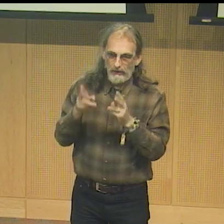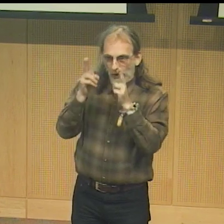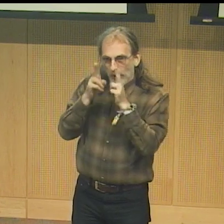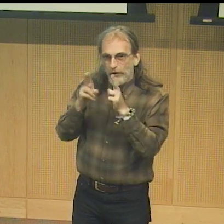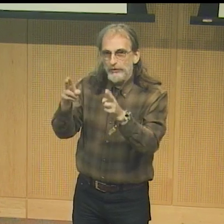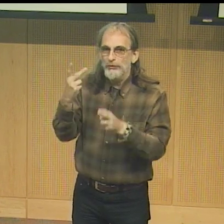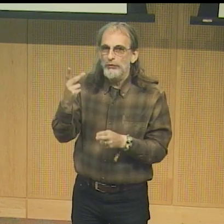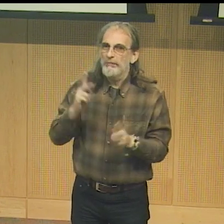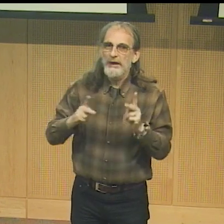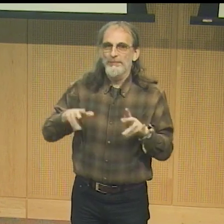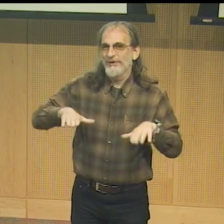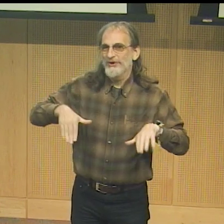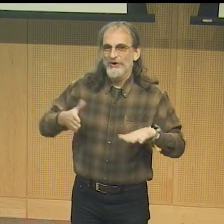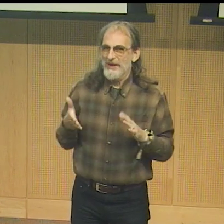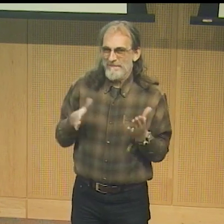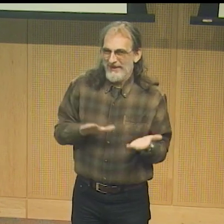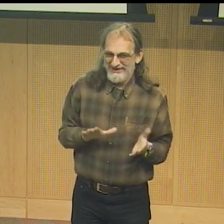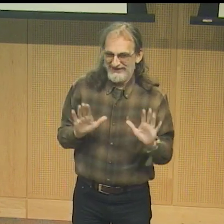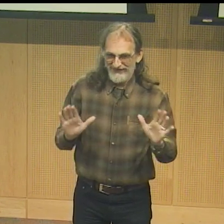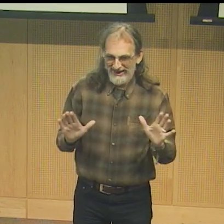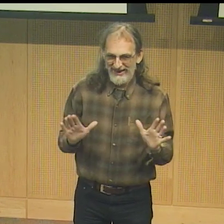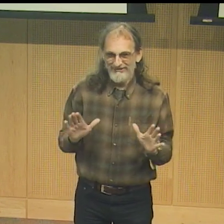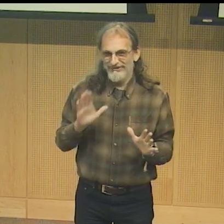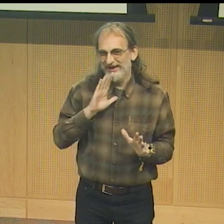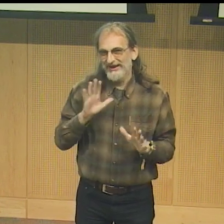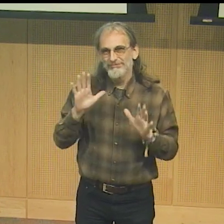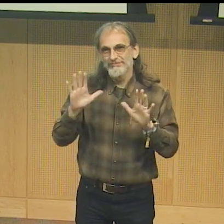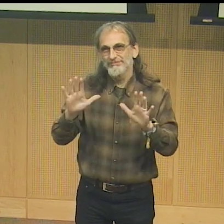I do want to honor two people as well today who are still with us.